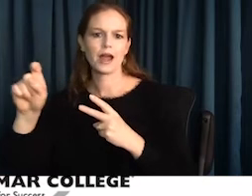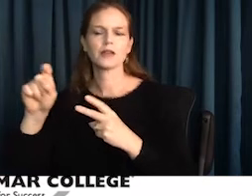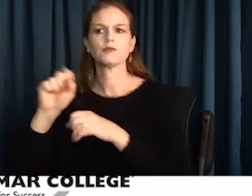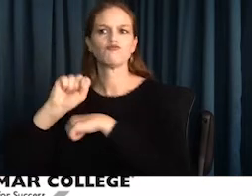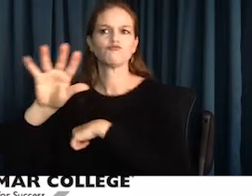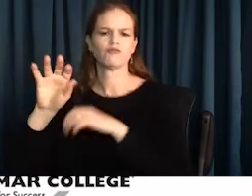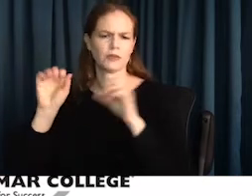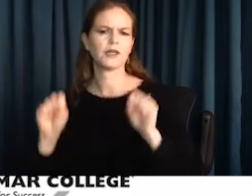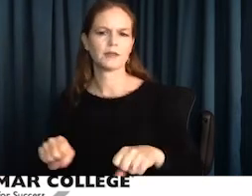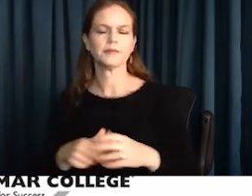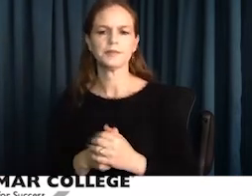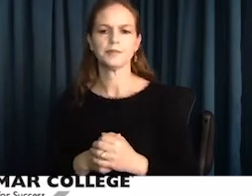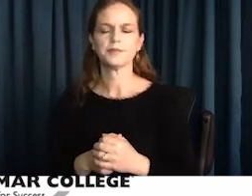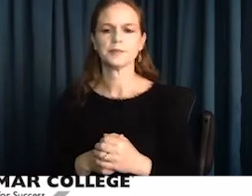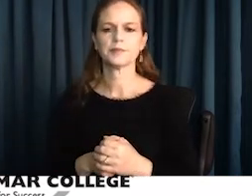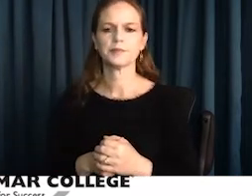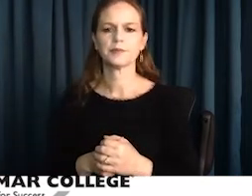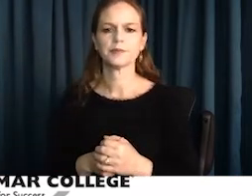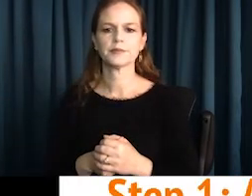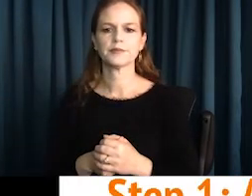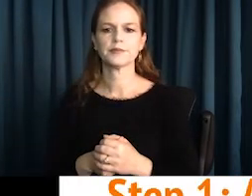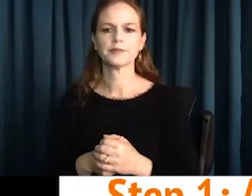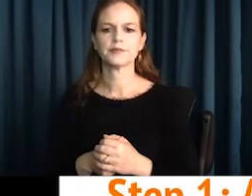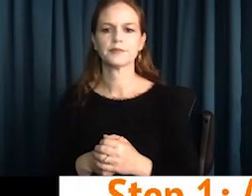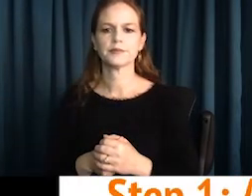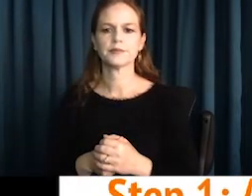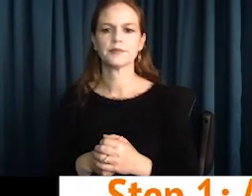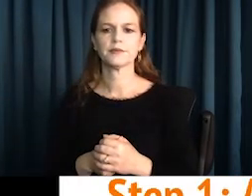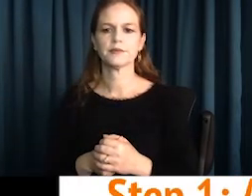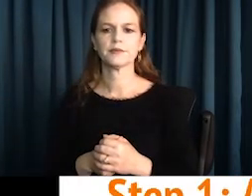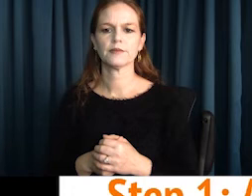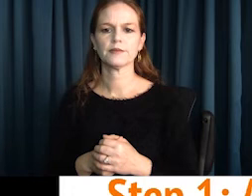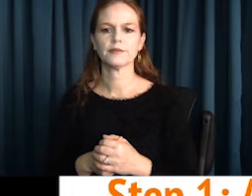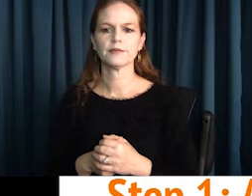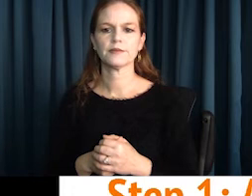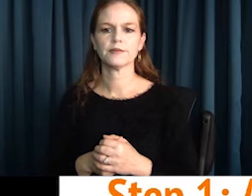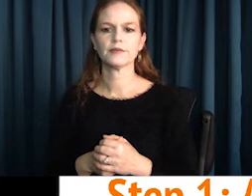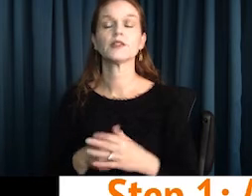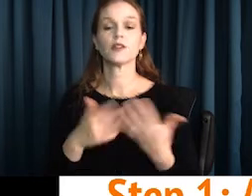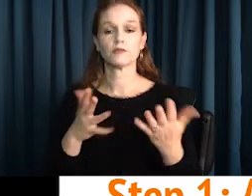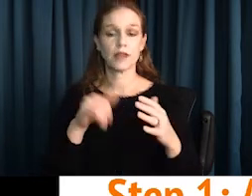you're definitely welcome to do so. So what happens after you do that?